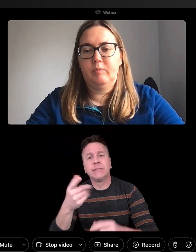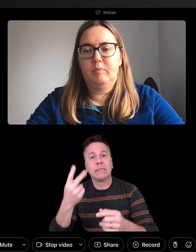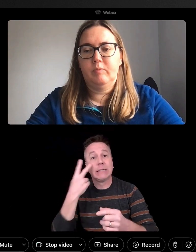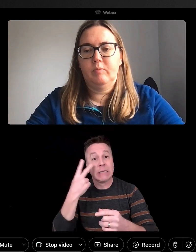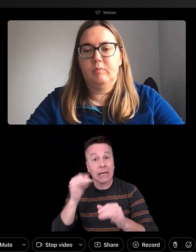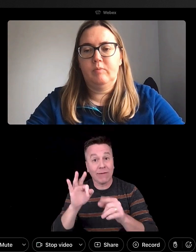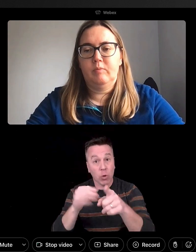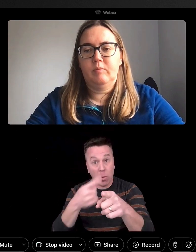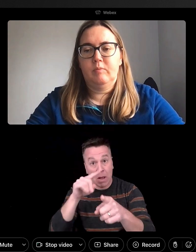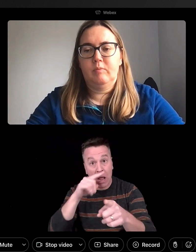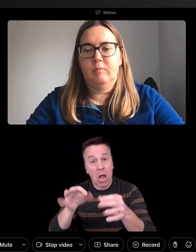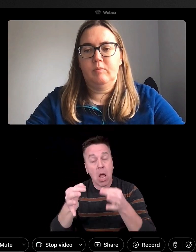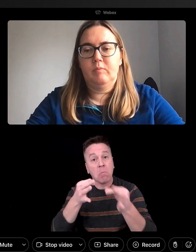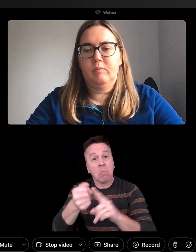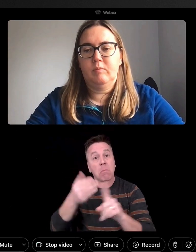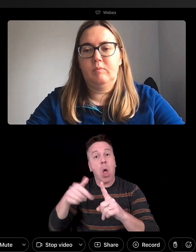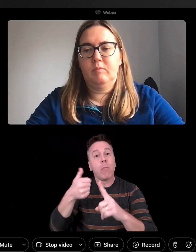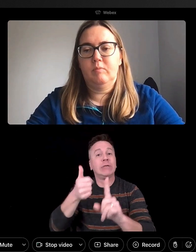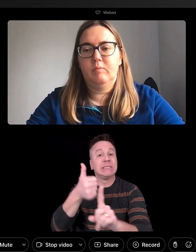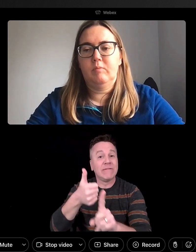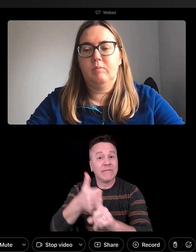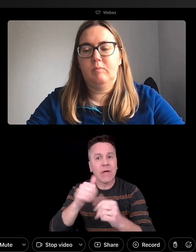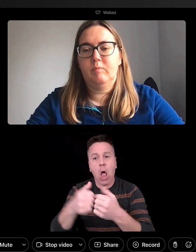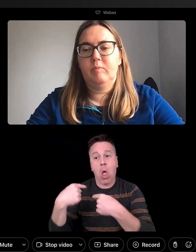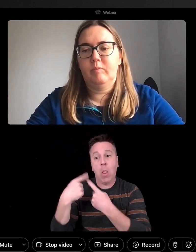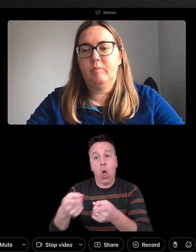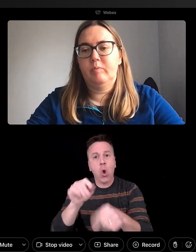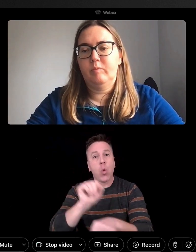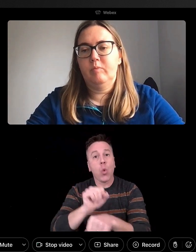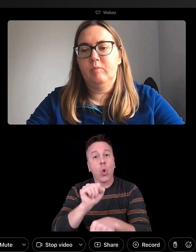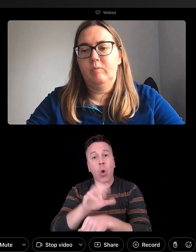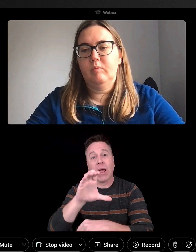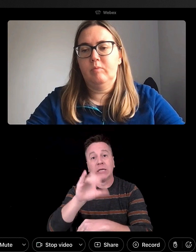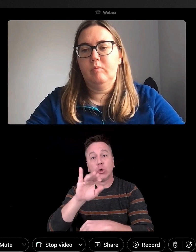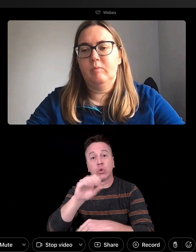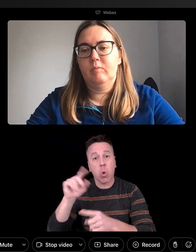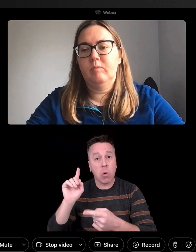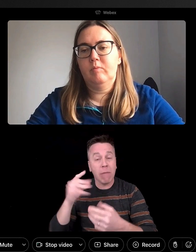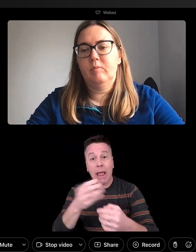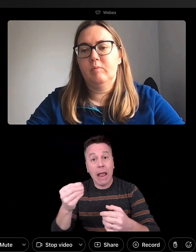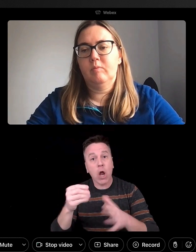us a little bit about yourself, how long have you been at Cisco and what your job is?